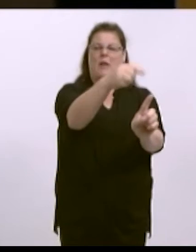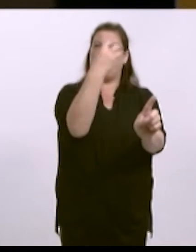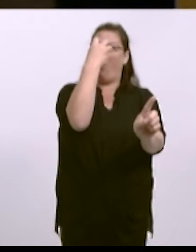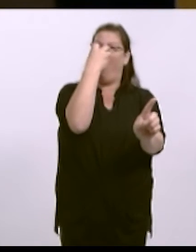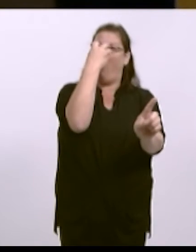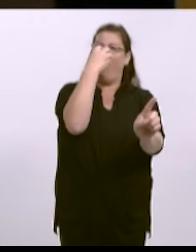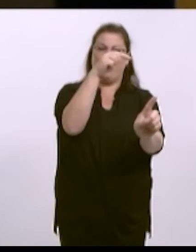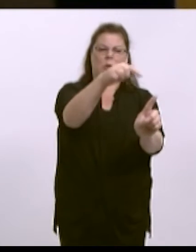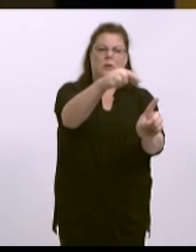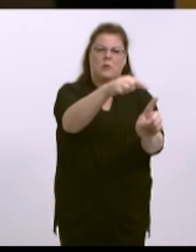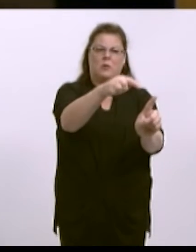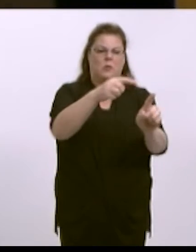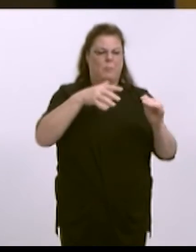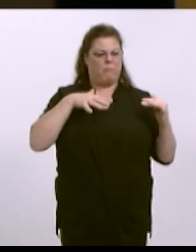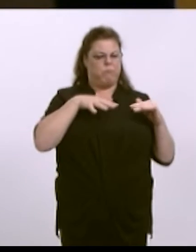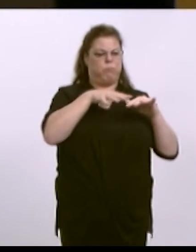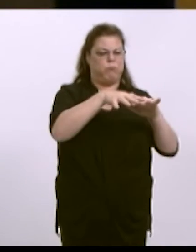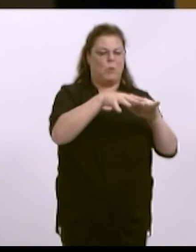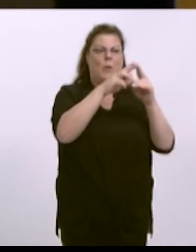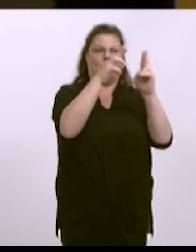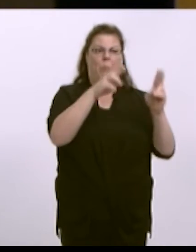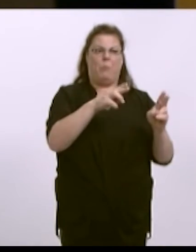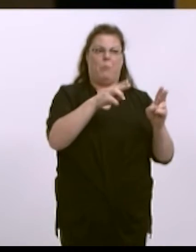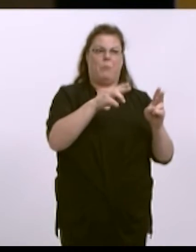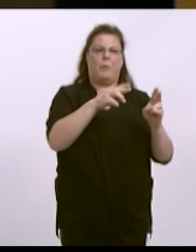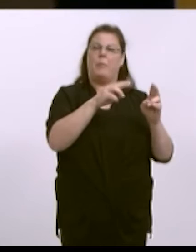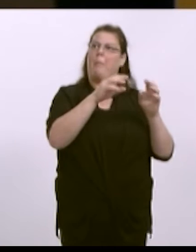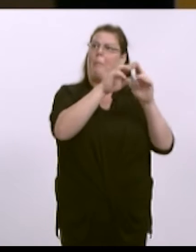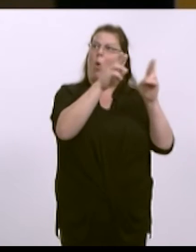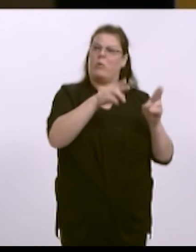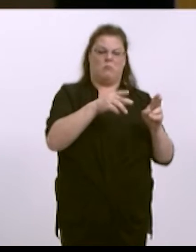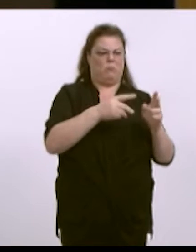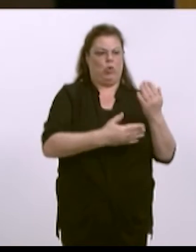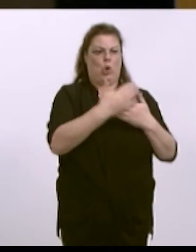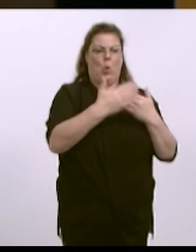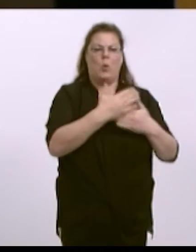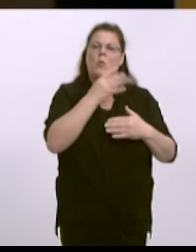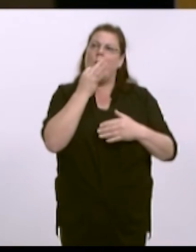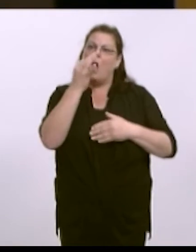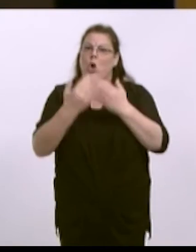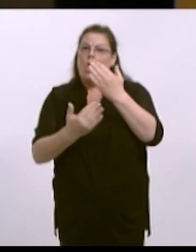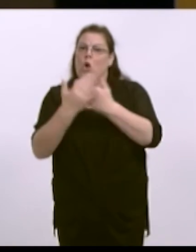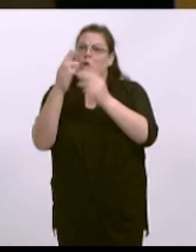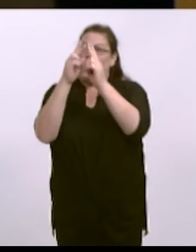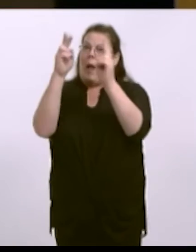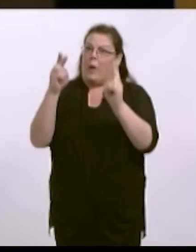are you going to do to ensure that new-build premises actually have the fibre-to-the-premises